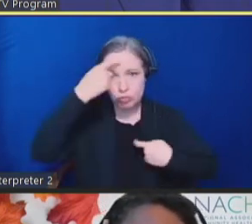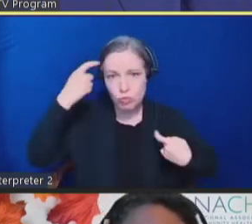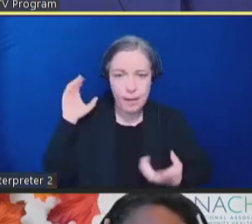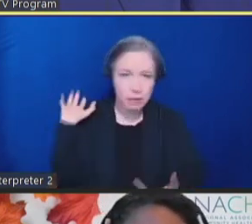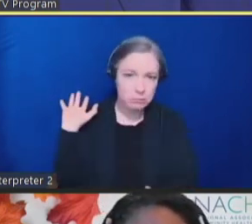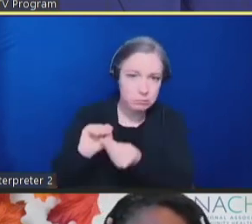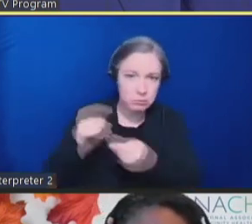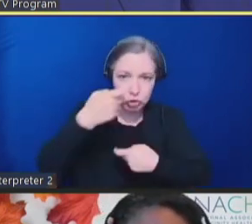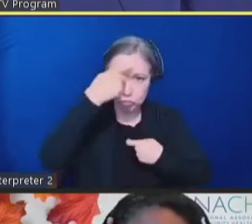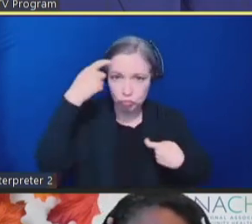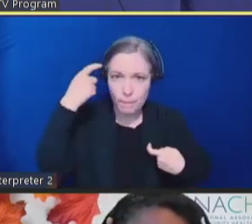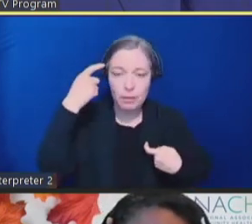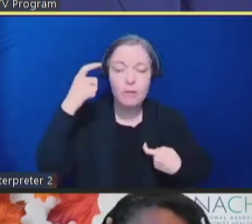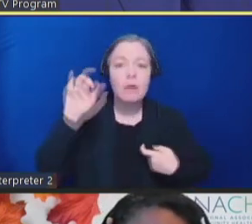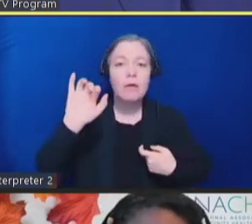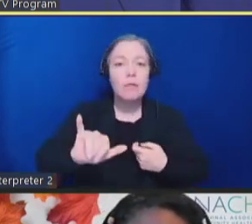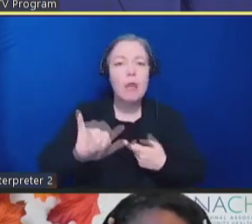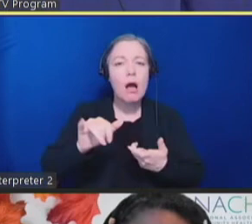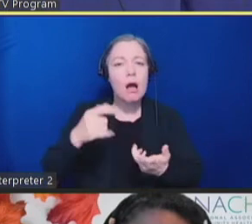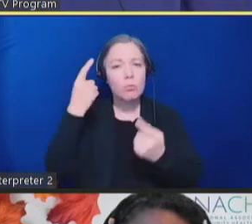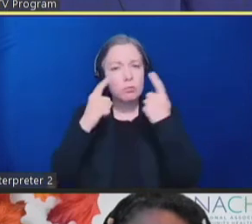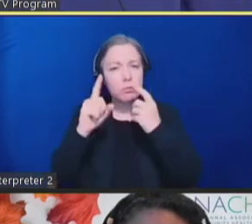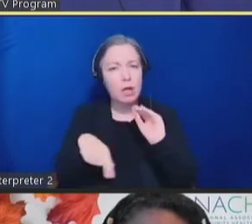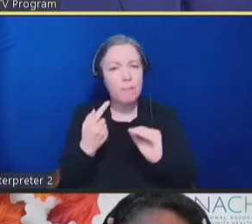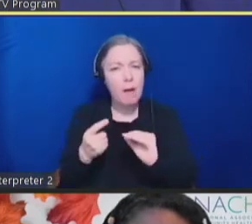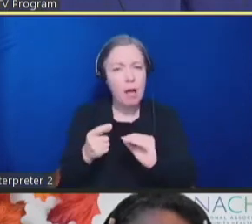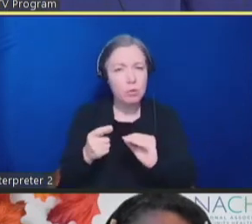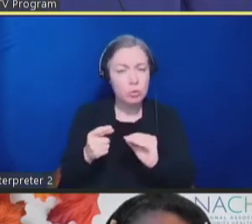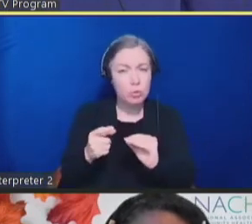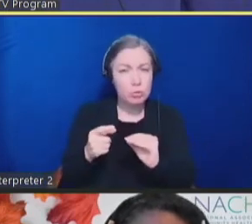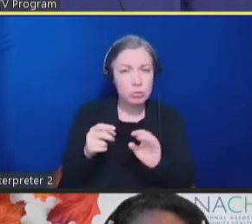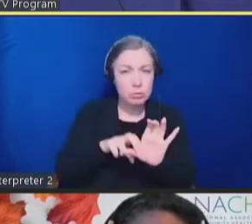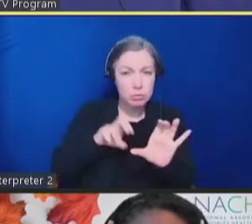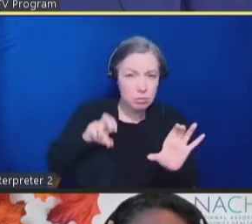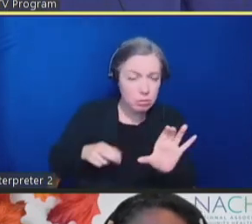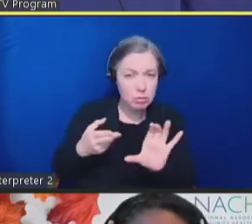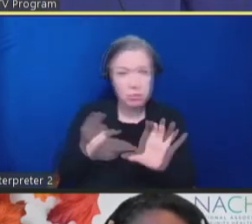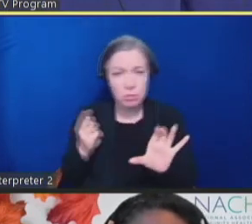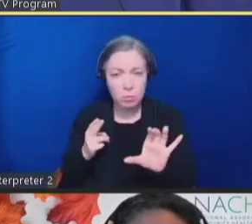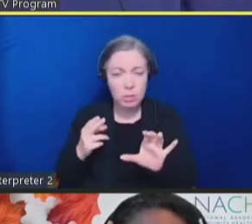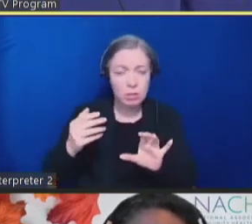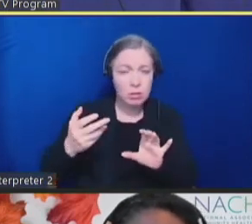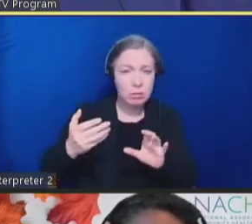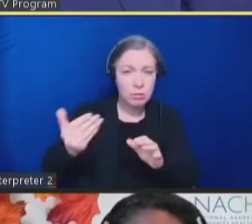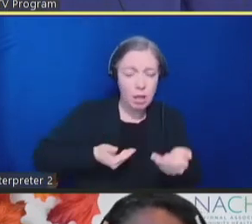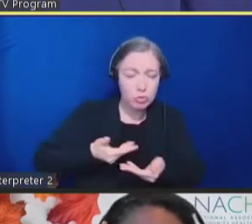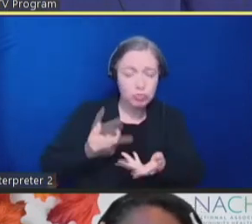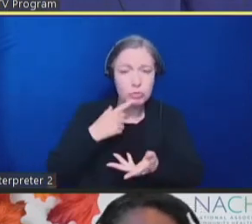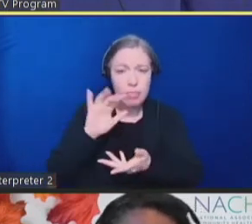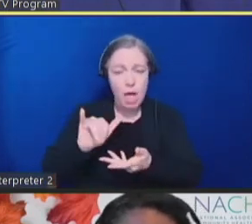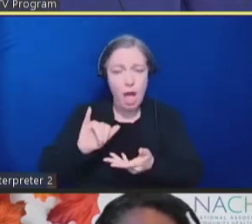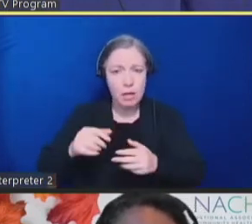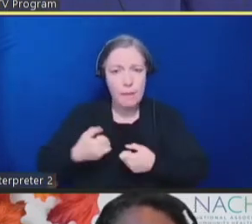wondering about turnover rate, burnout rate, and training needs to continue these efforts.